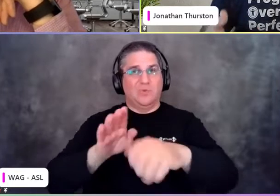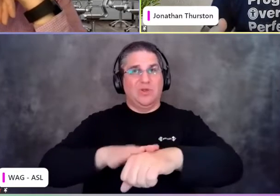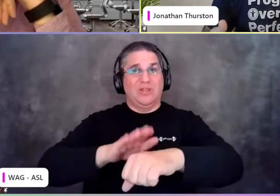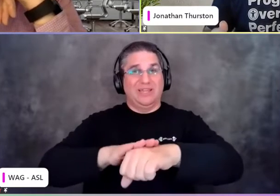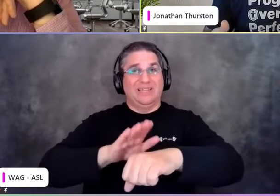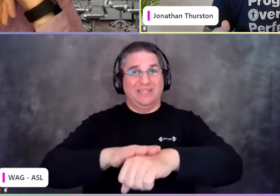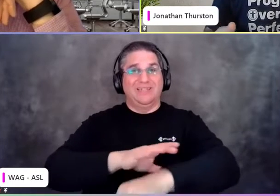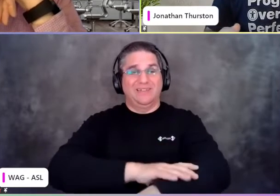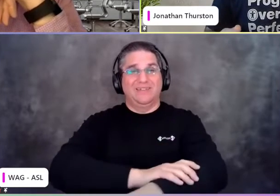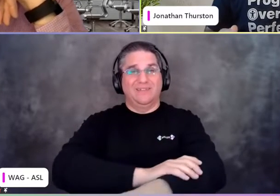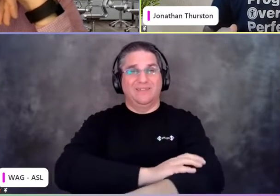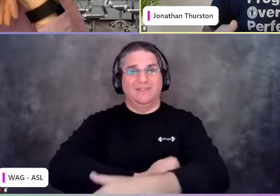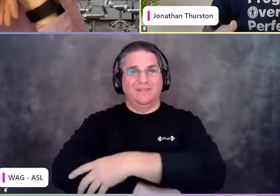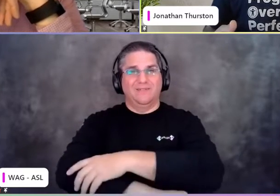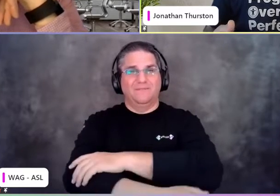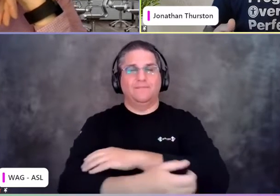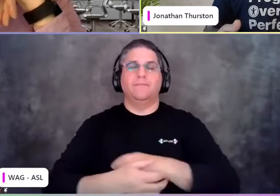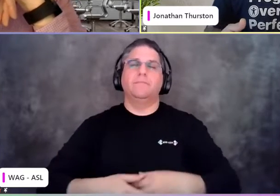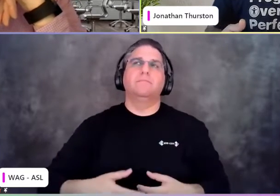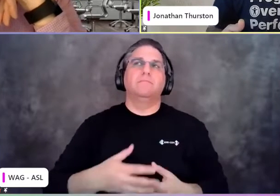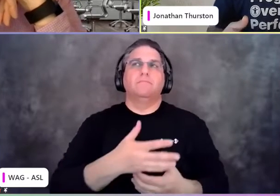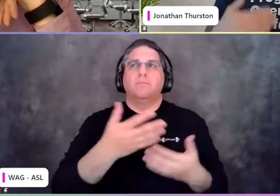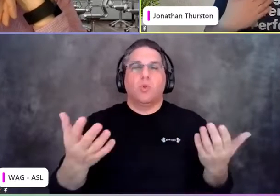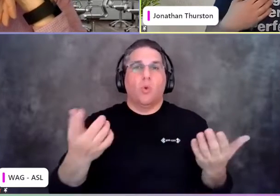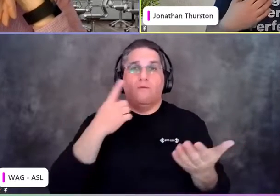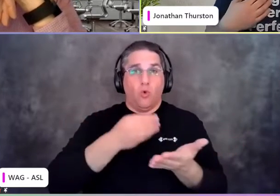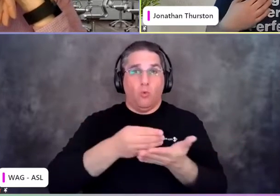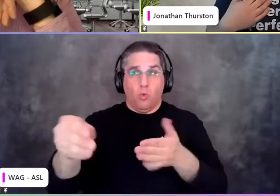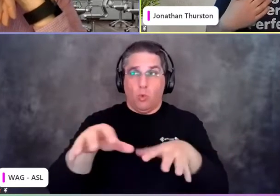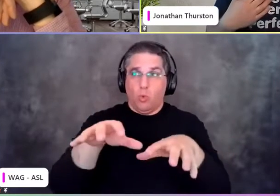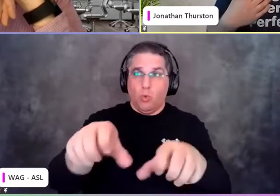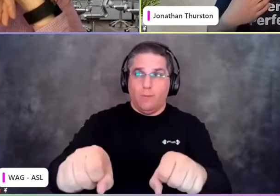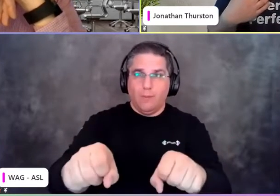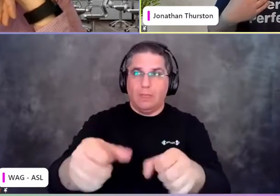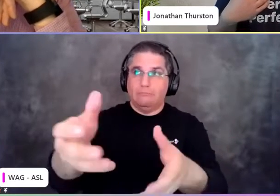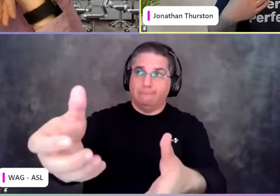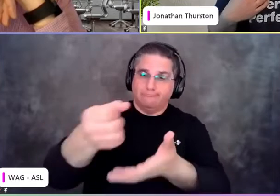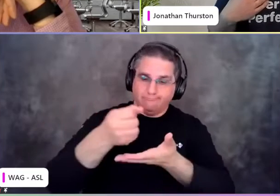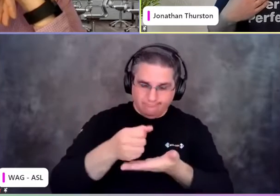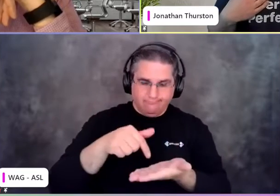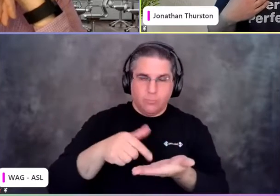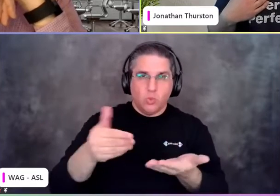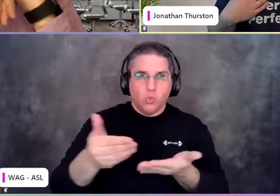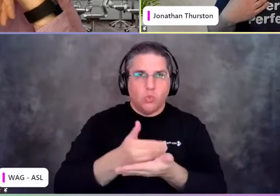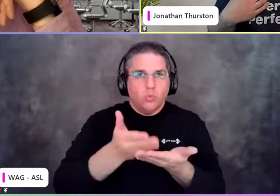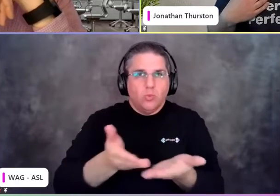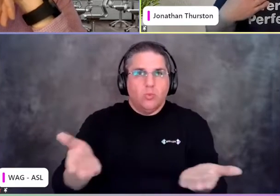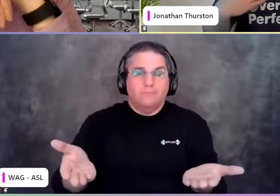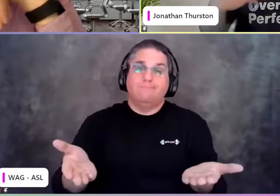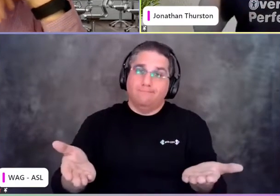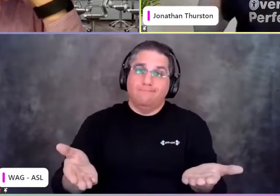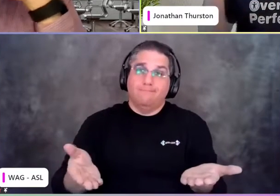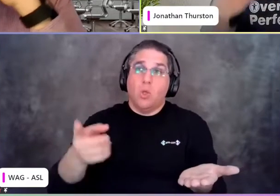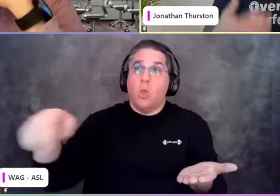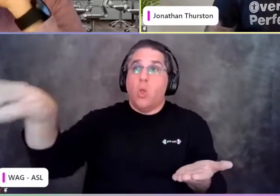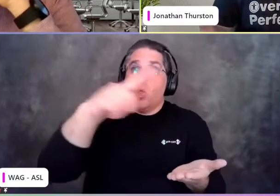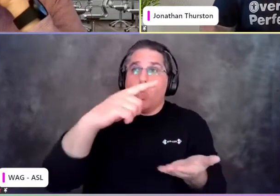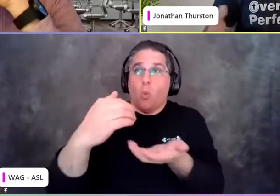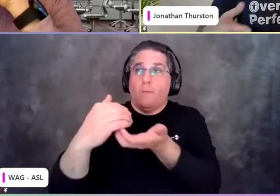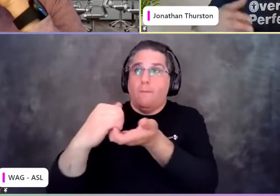sends a signal. And there's multiple ways to roll out a process around accessible procurement? Ultimately, I